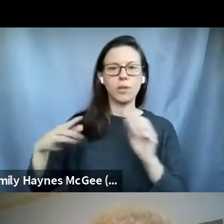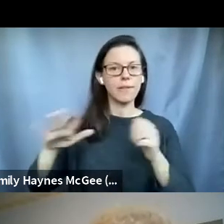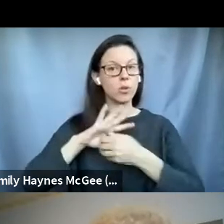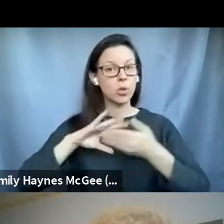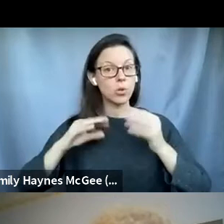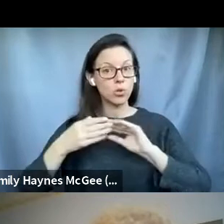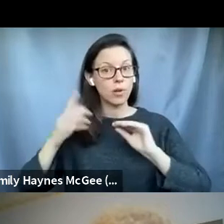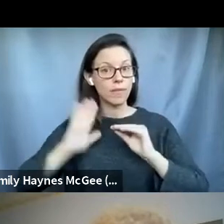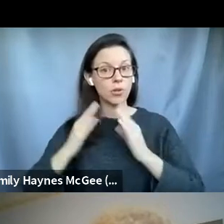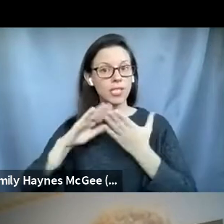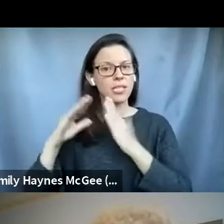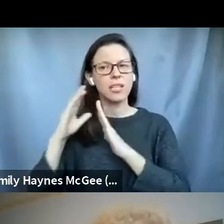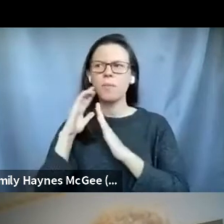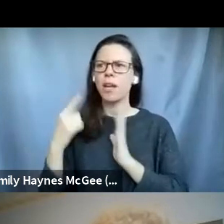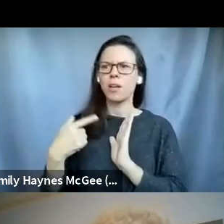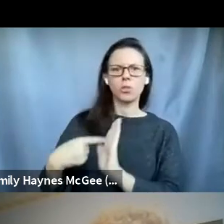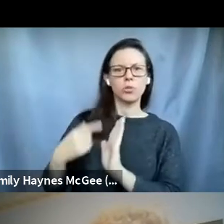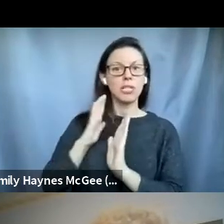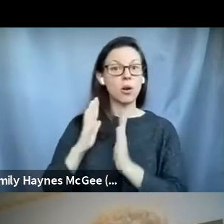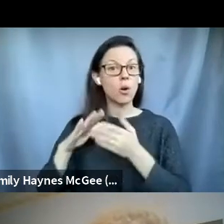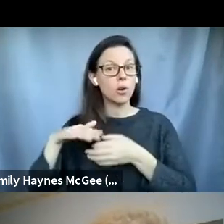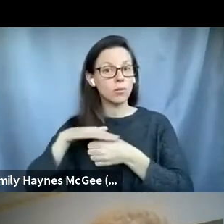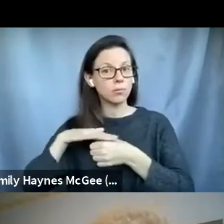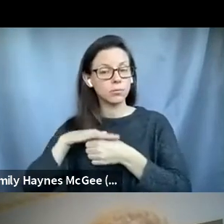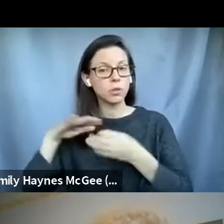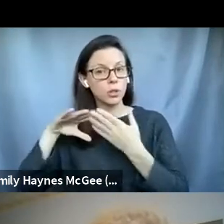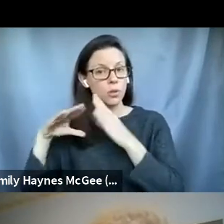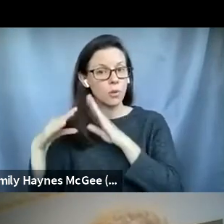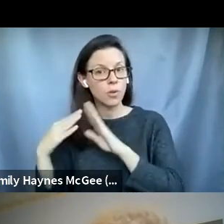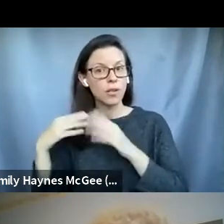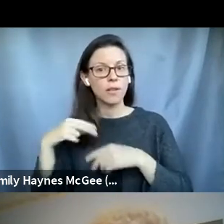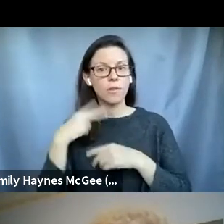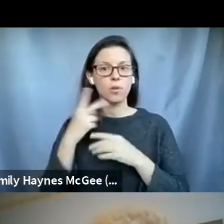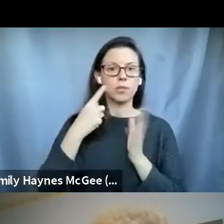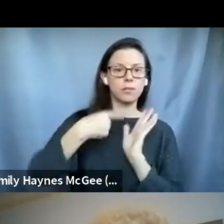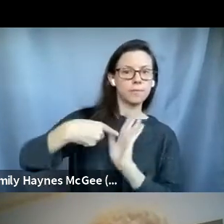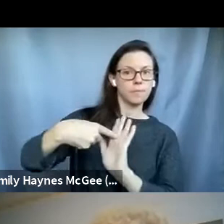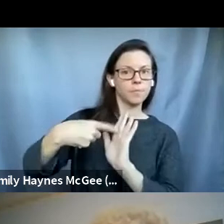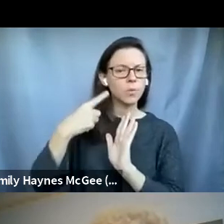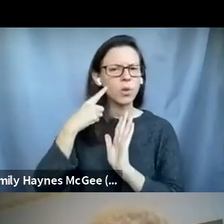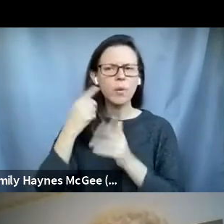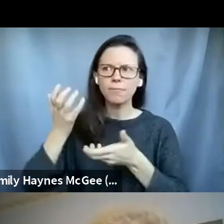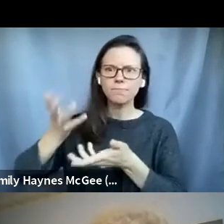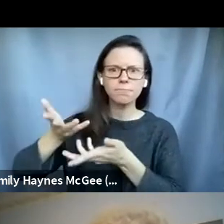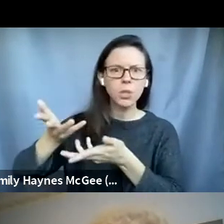We do that by working with local creators, story tellers, performers, artists, architects,